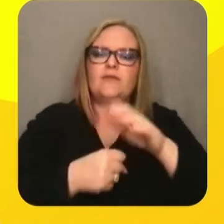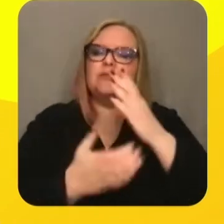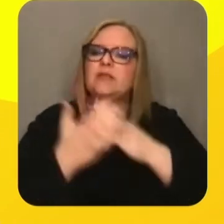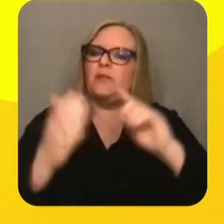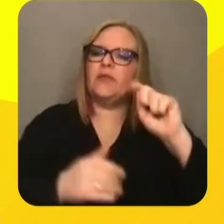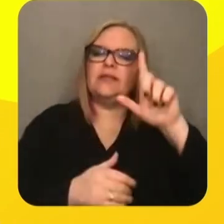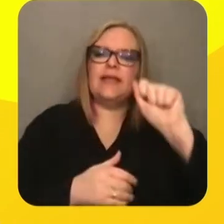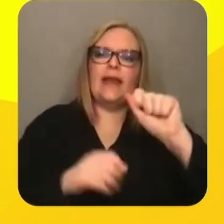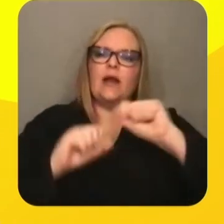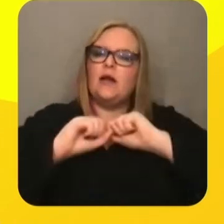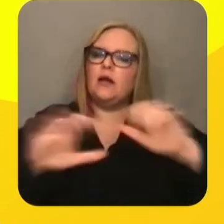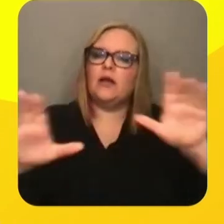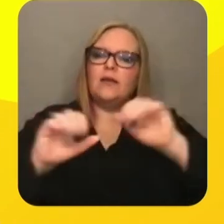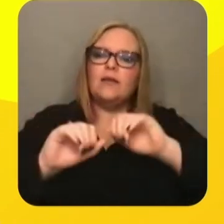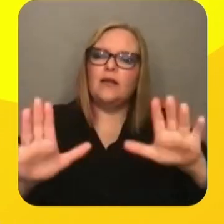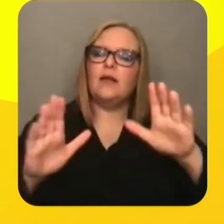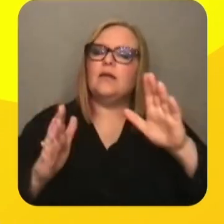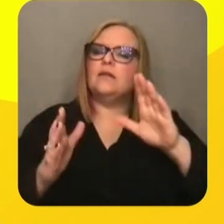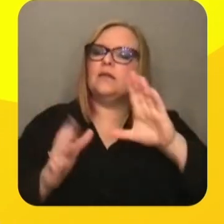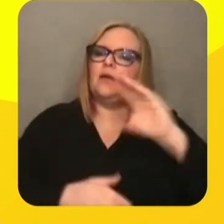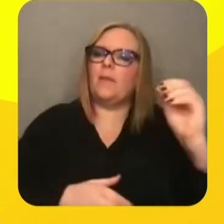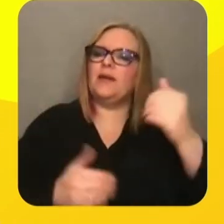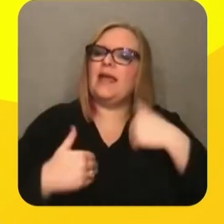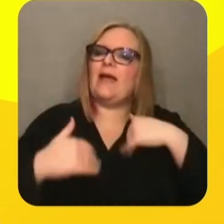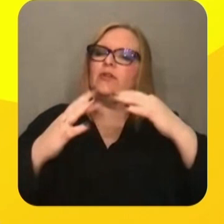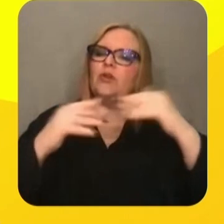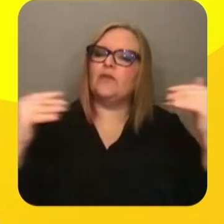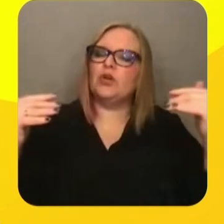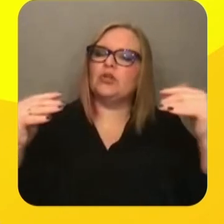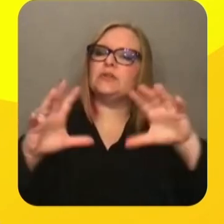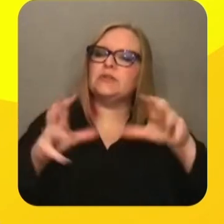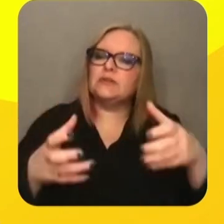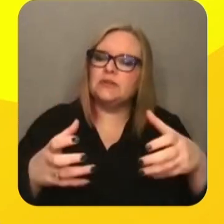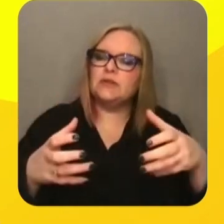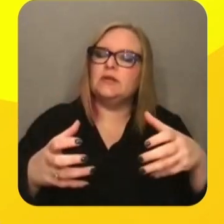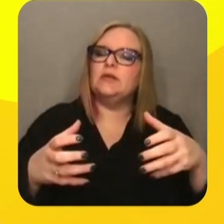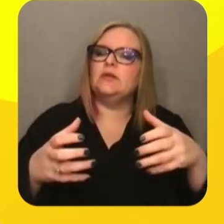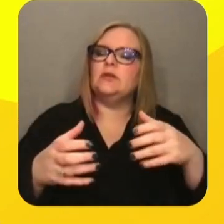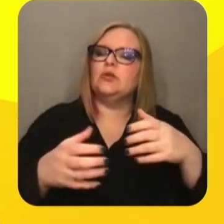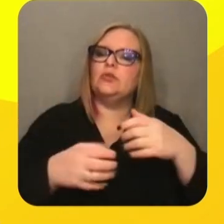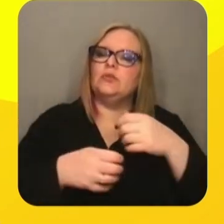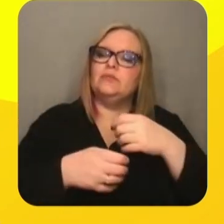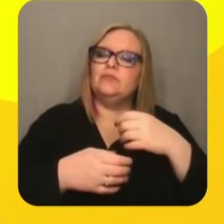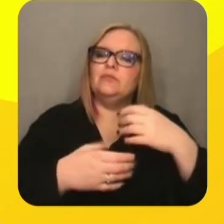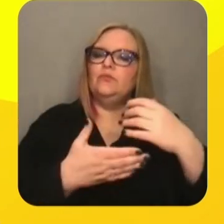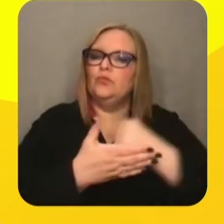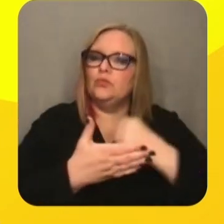that have more diverse makeups are generating more revenue than others .